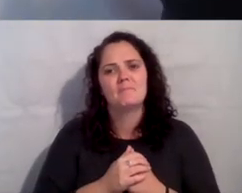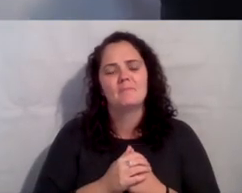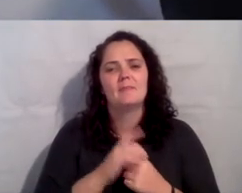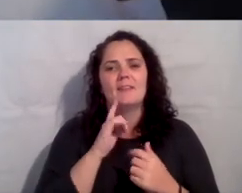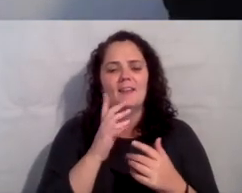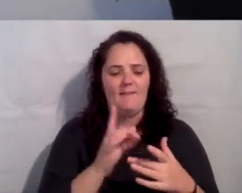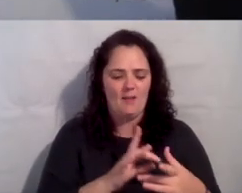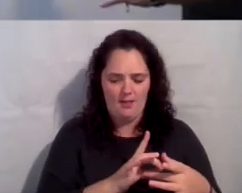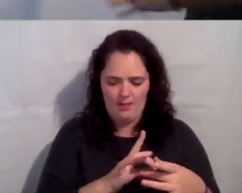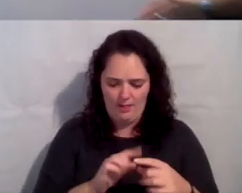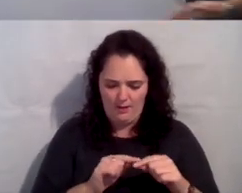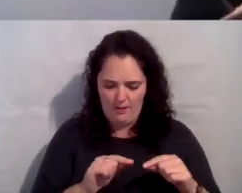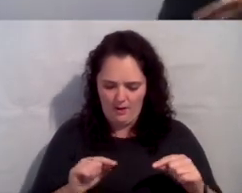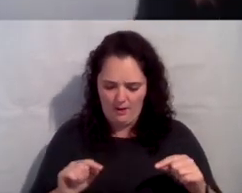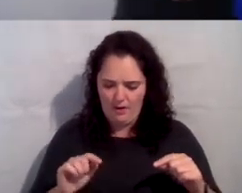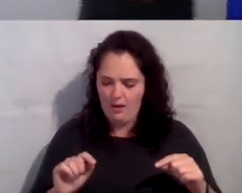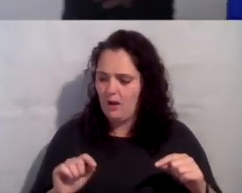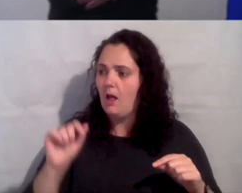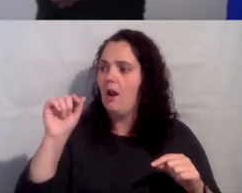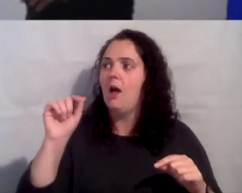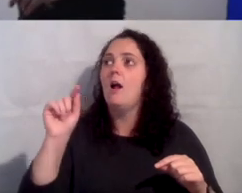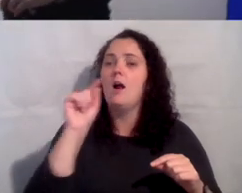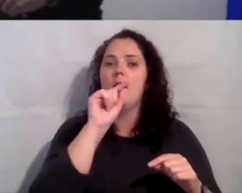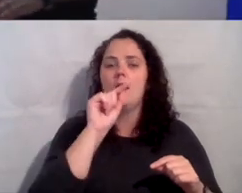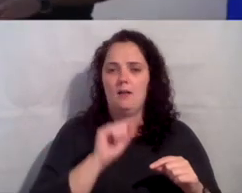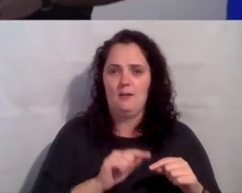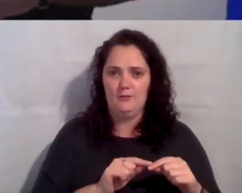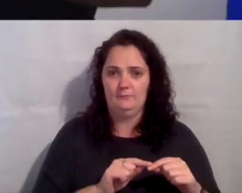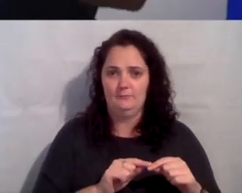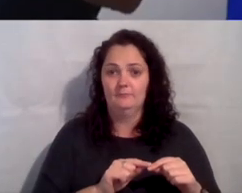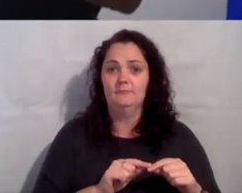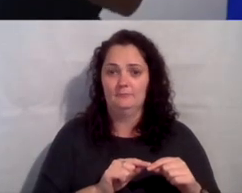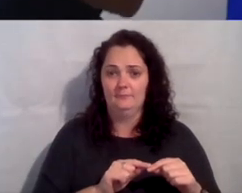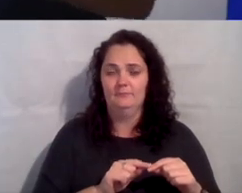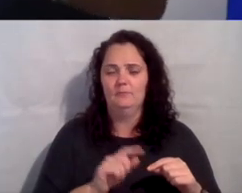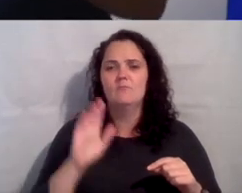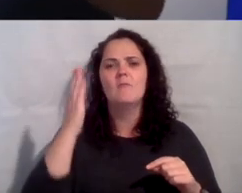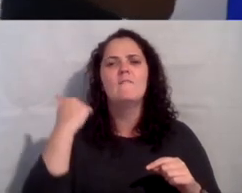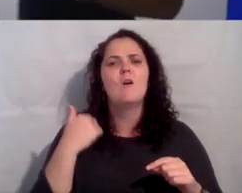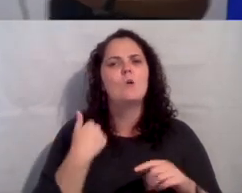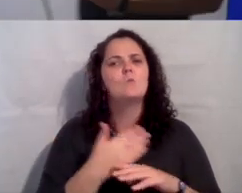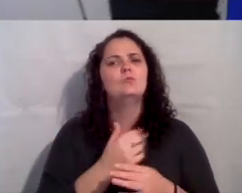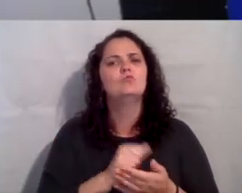relating to that frame. There's an old adage in drawing I mentioned in my last series of workshops which is that every drawing be begins